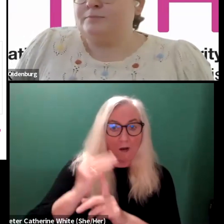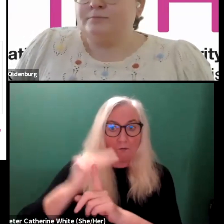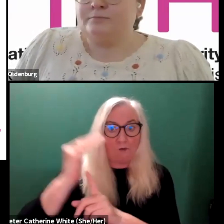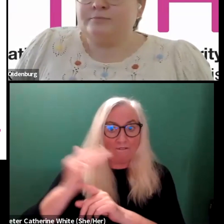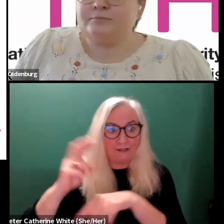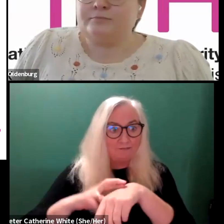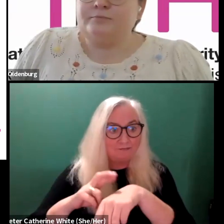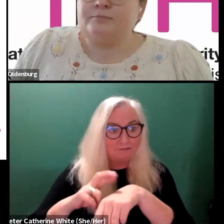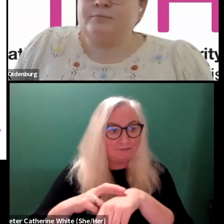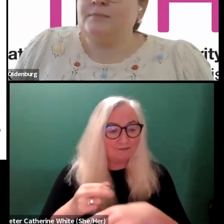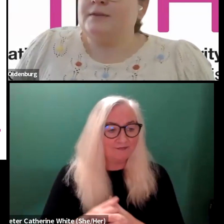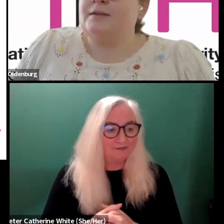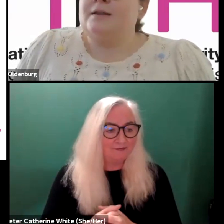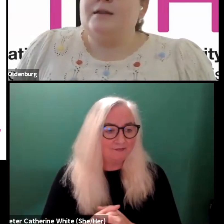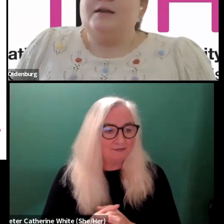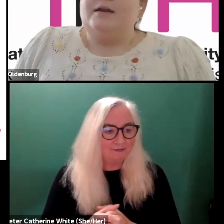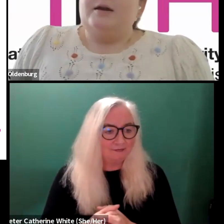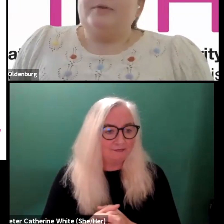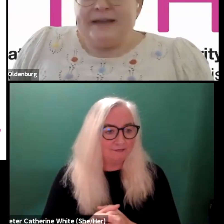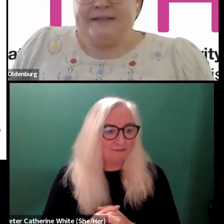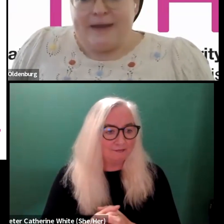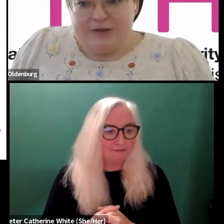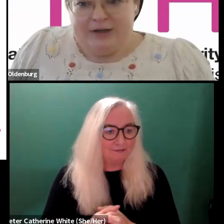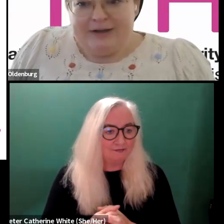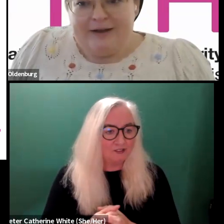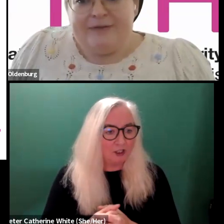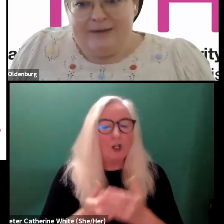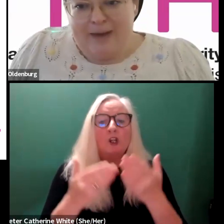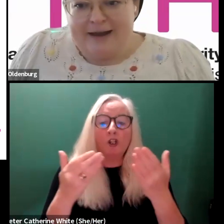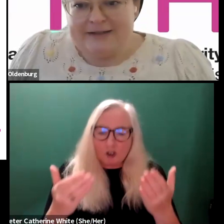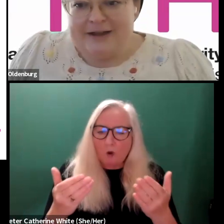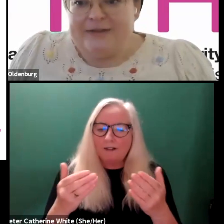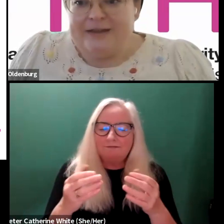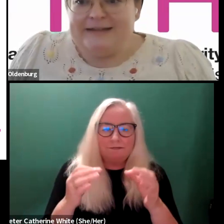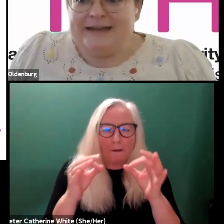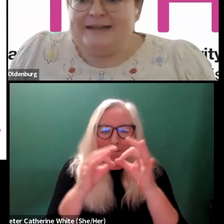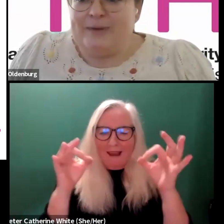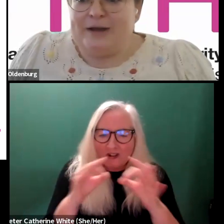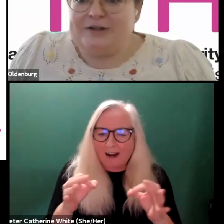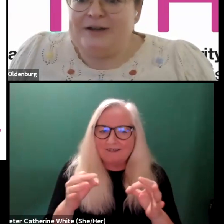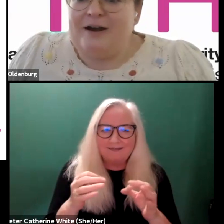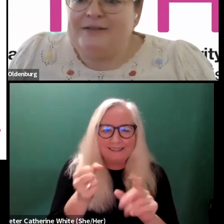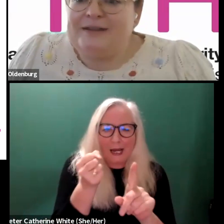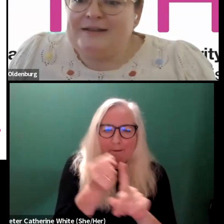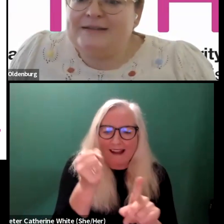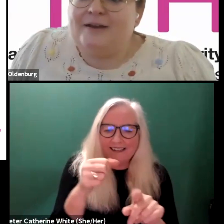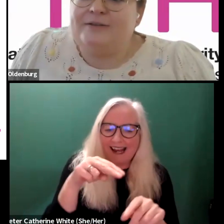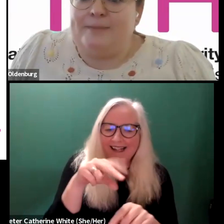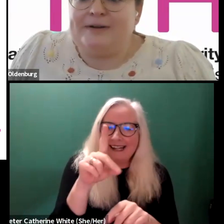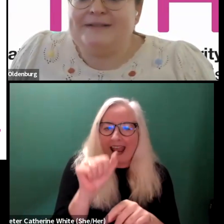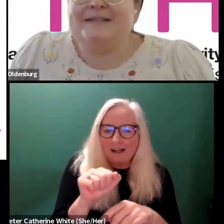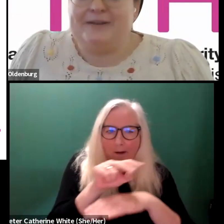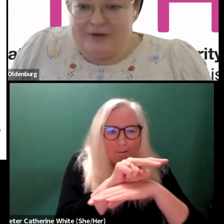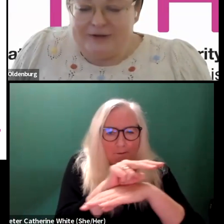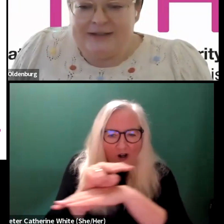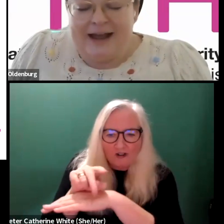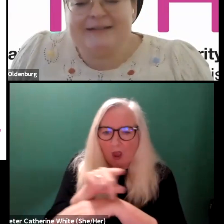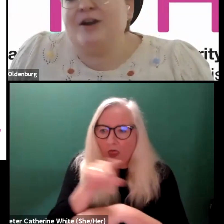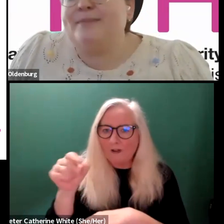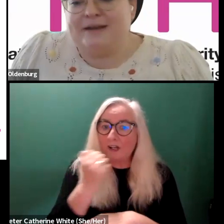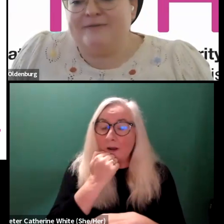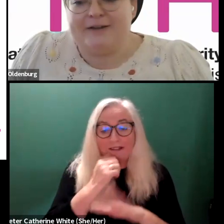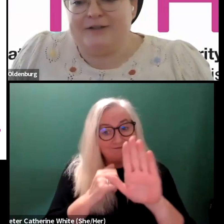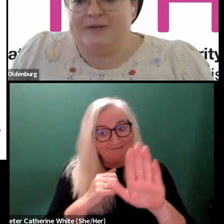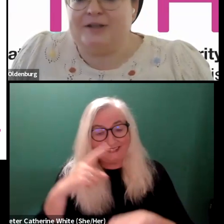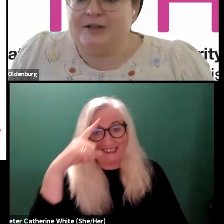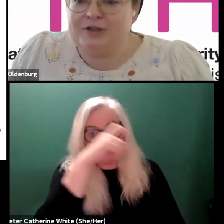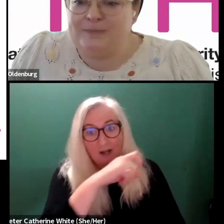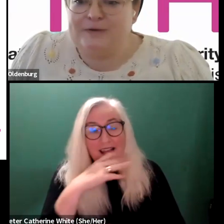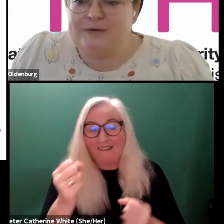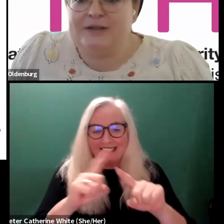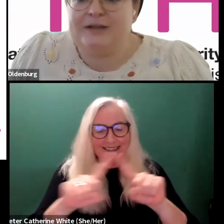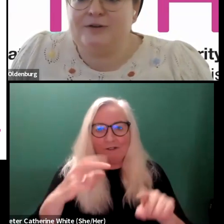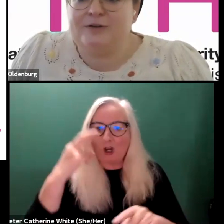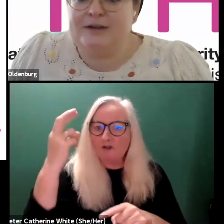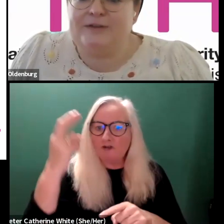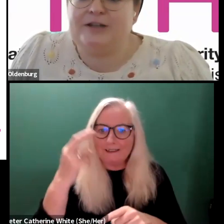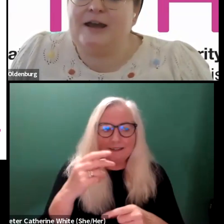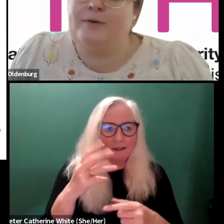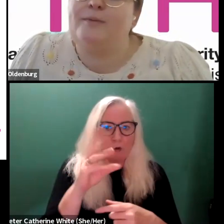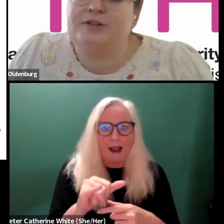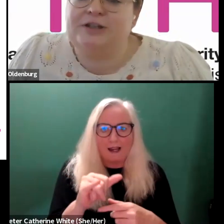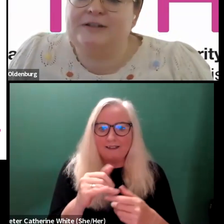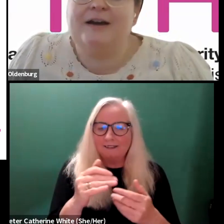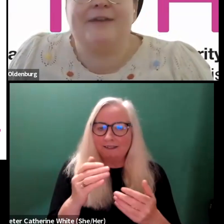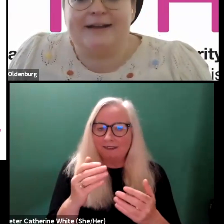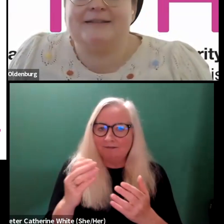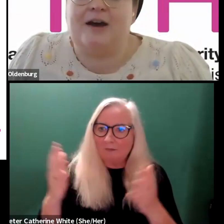Precise measuring of the impact of the Nda's monitoring on these. Numbers is difficult as there are many factors which can contribute to the increased provision and promotion of access officers across the public service.